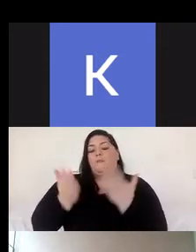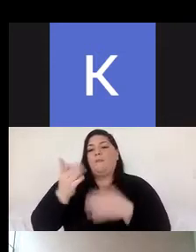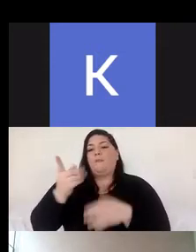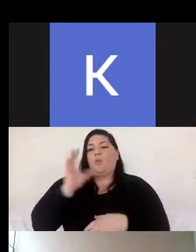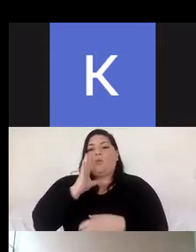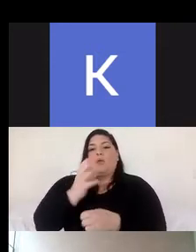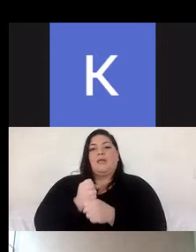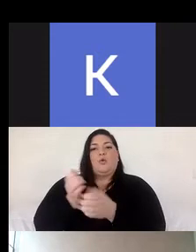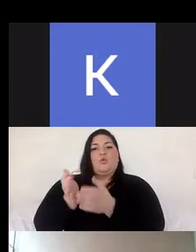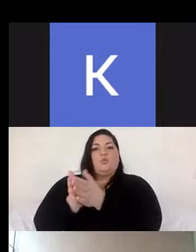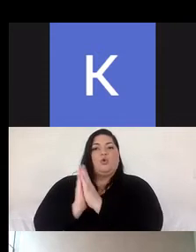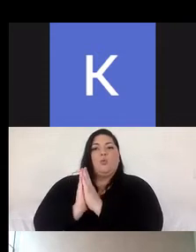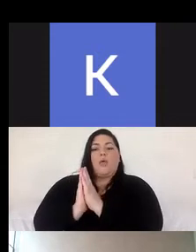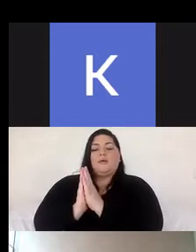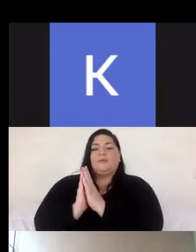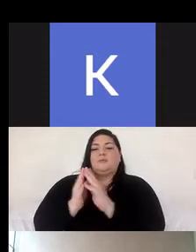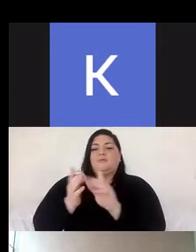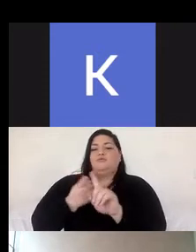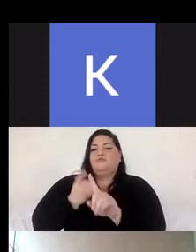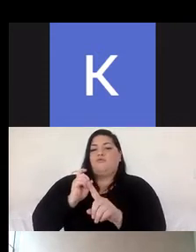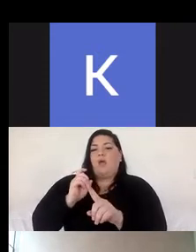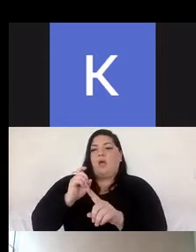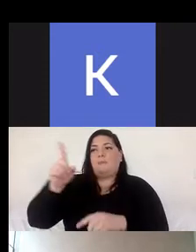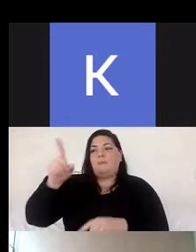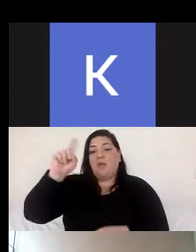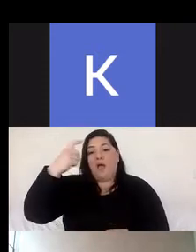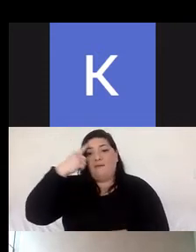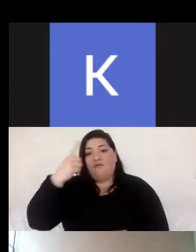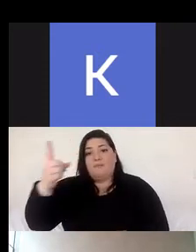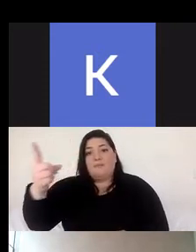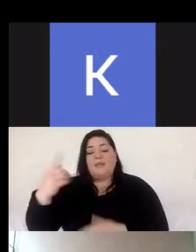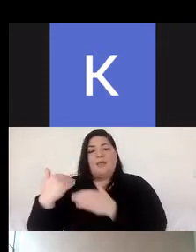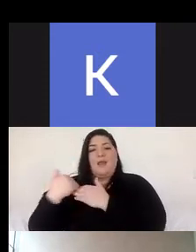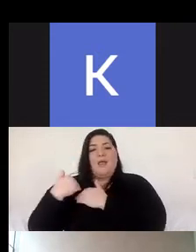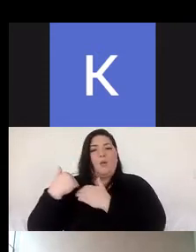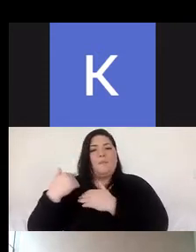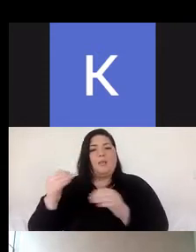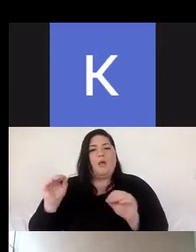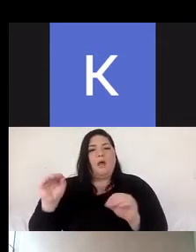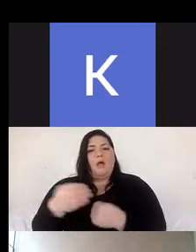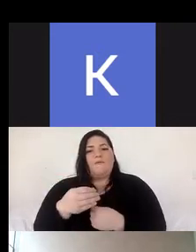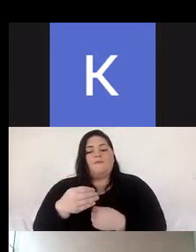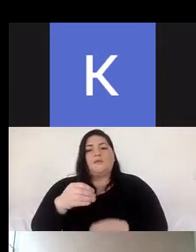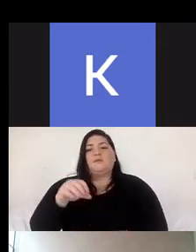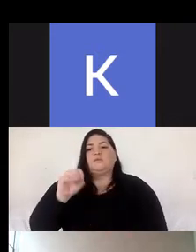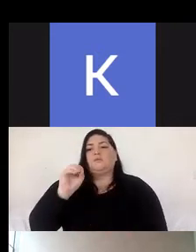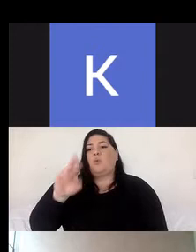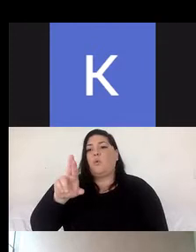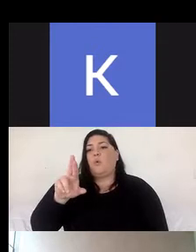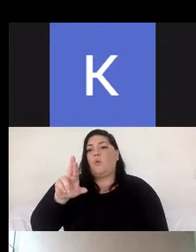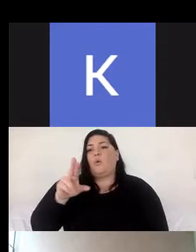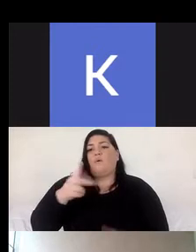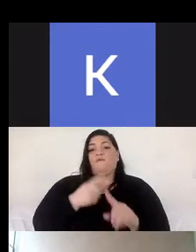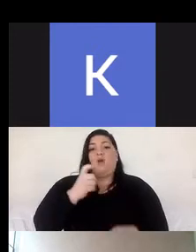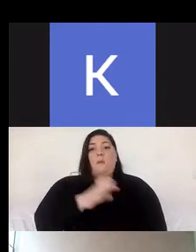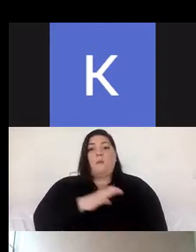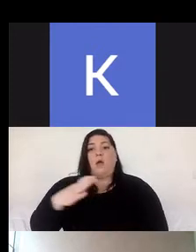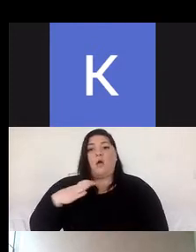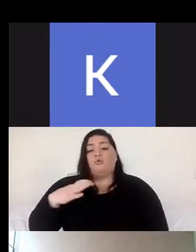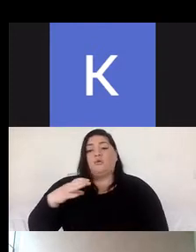from the Government Accountability Office, or from Congress. Certain members of Congress might